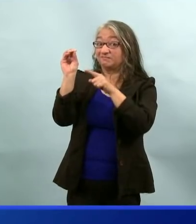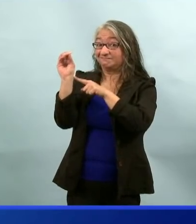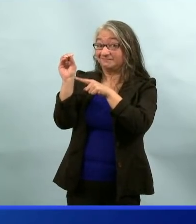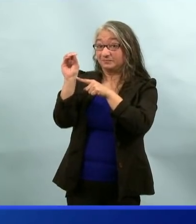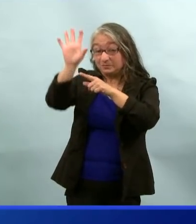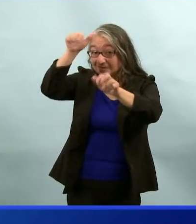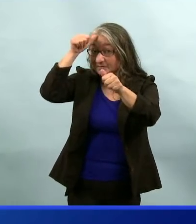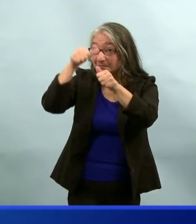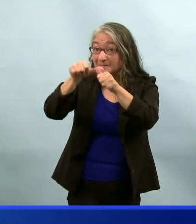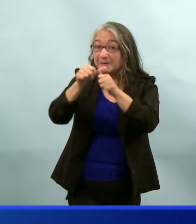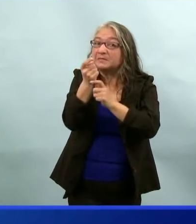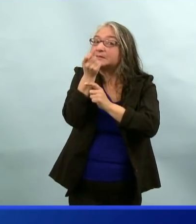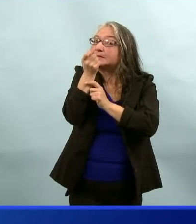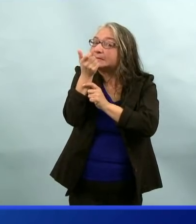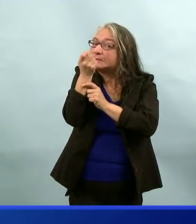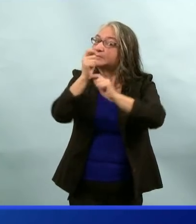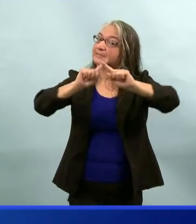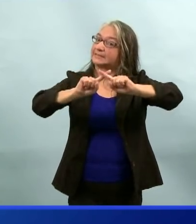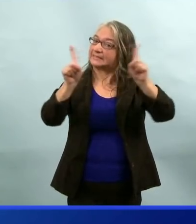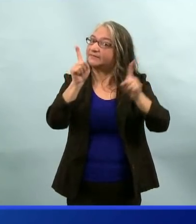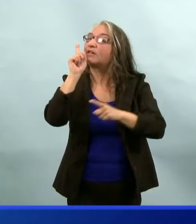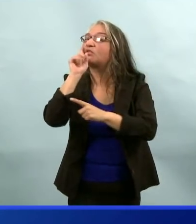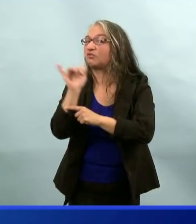this is because when you have such a high level of antibodies